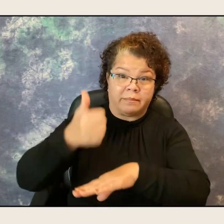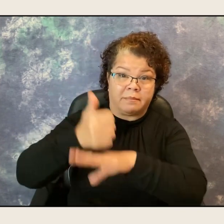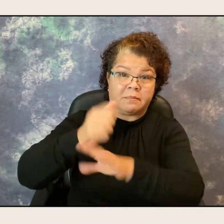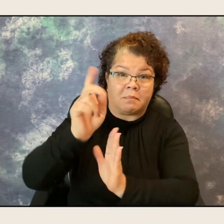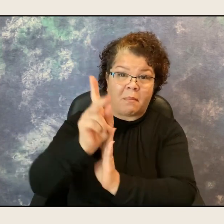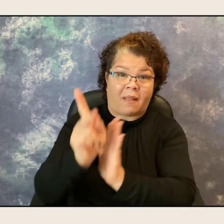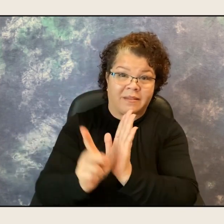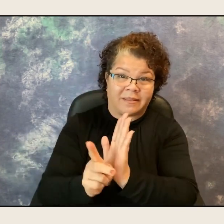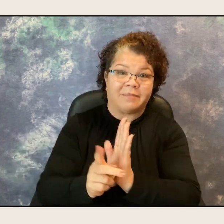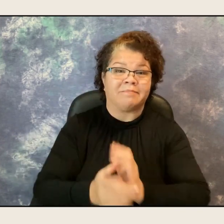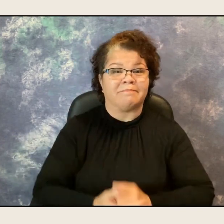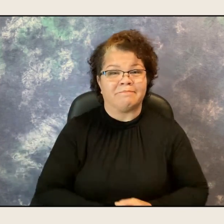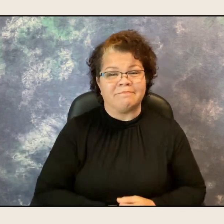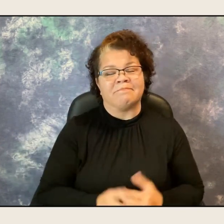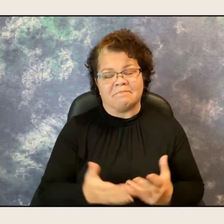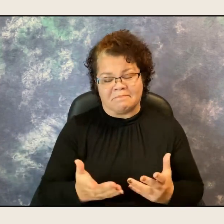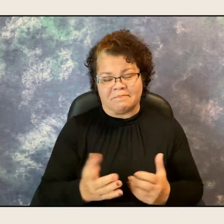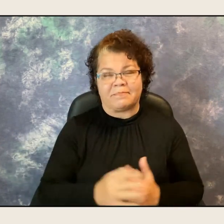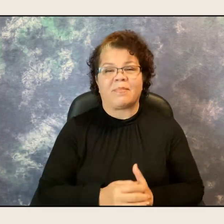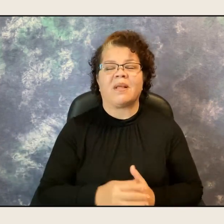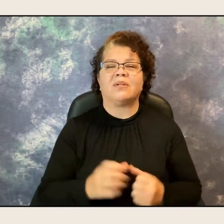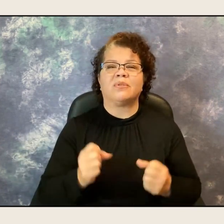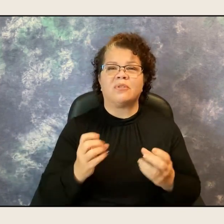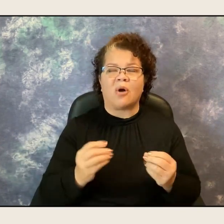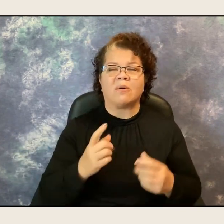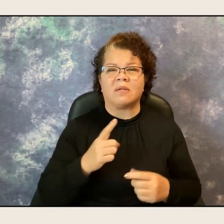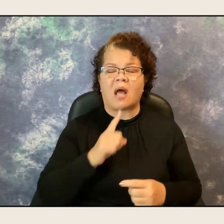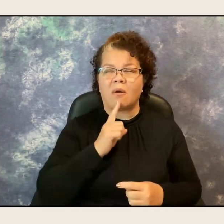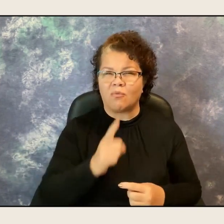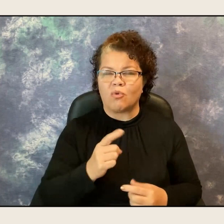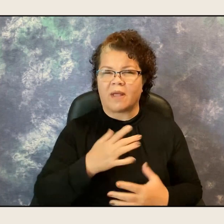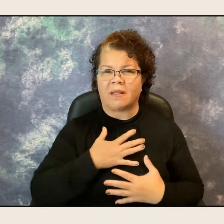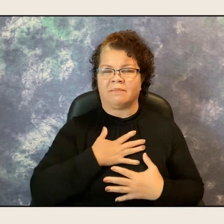So, yeah, I'm very moved by Miranda's understanding.